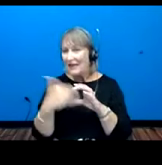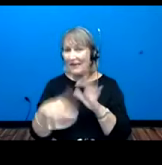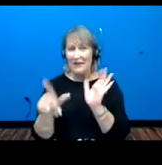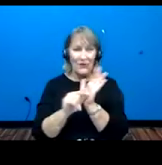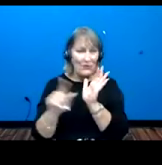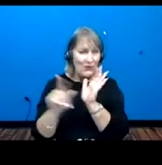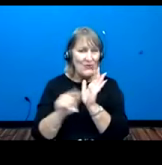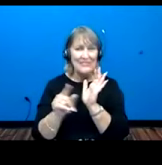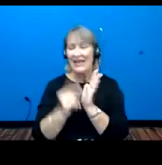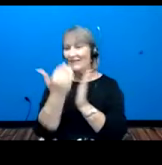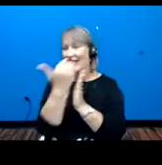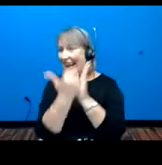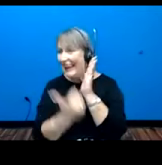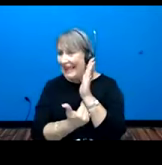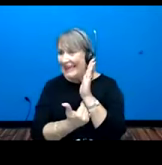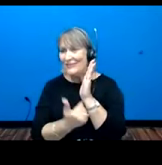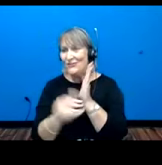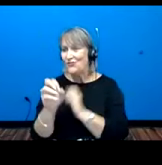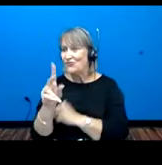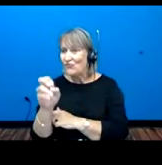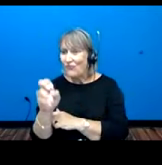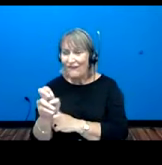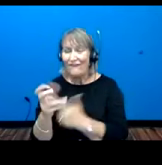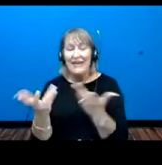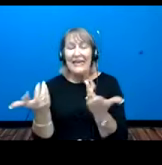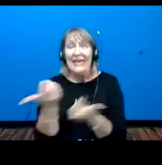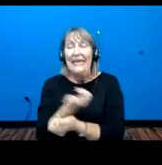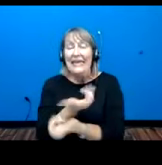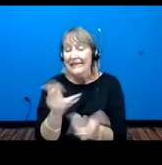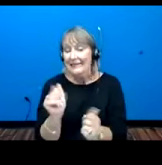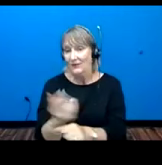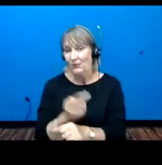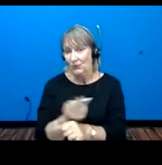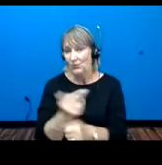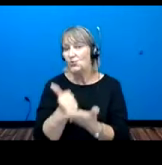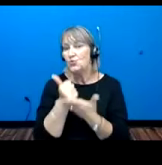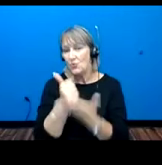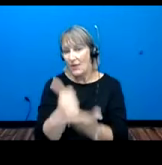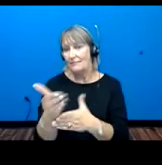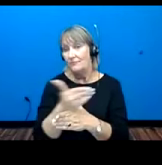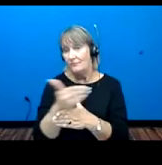We just want to keep it as simple and as easy as possible for all of you to share all this information.